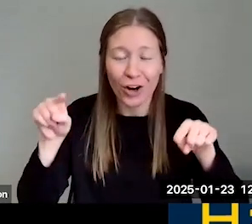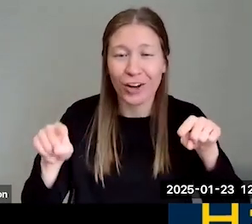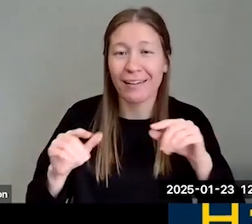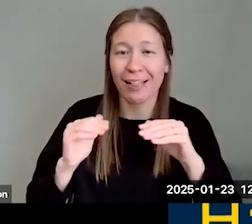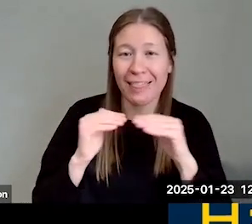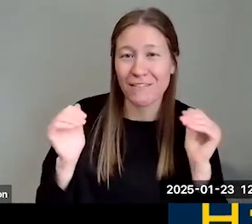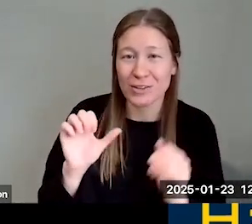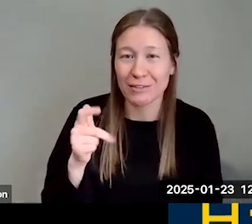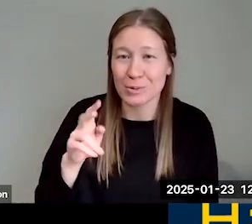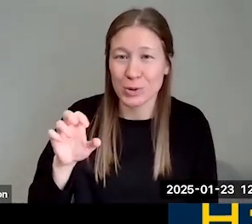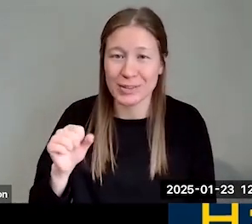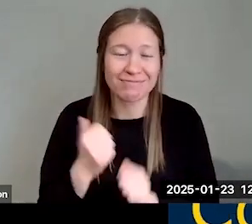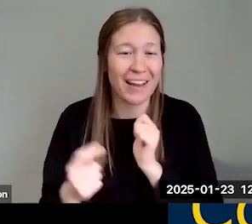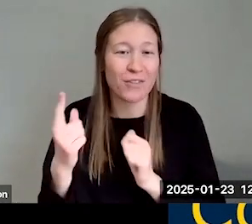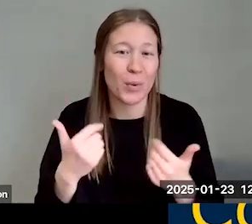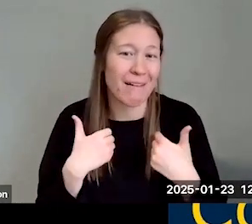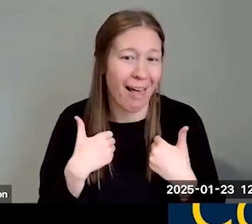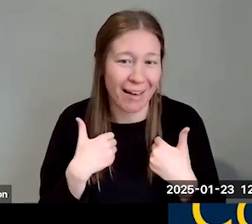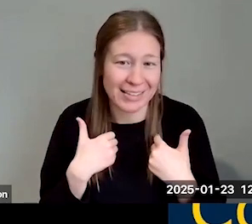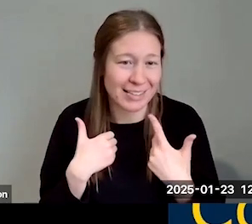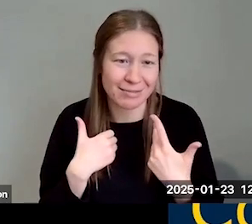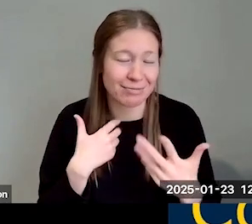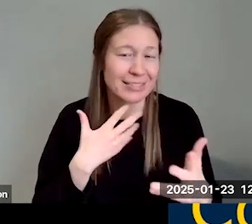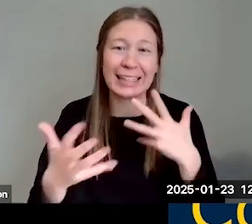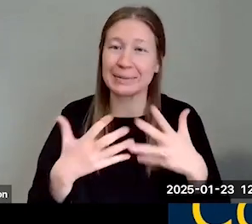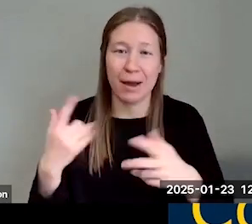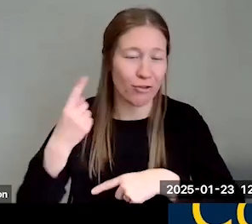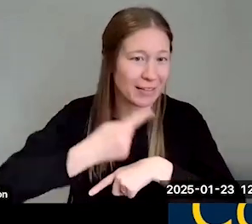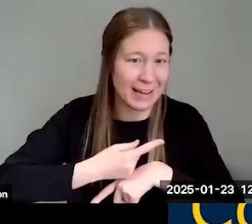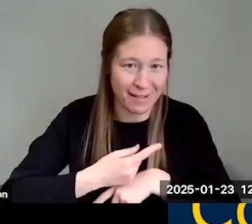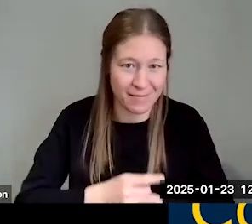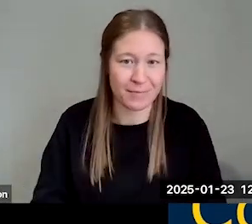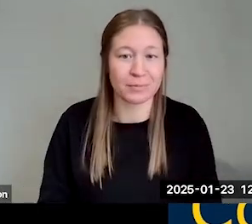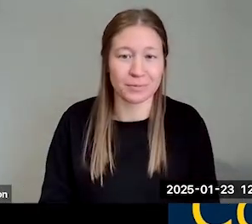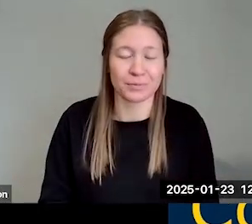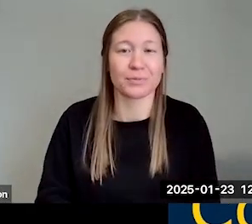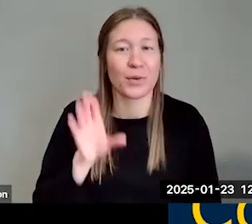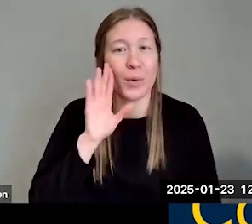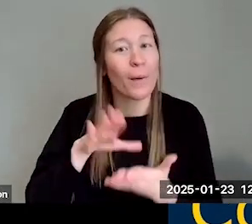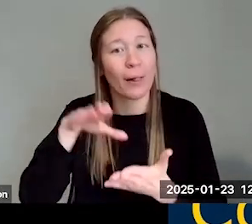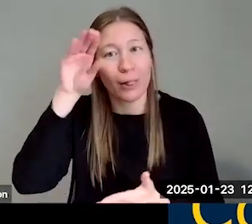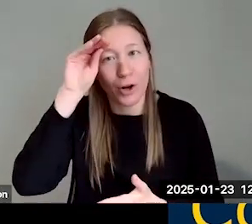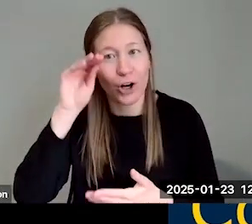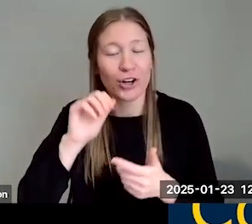that everybody has on any given day. You'll learn a lot about how to support individuals